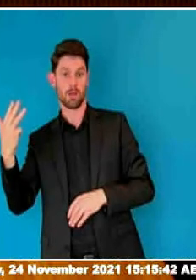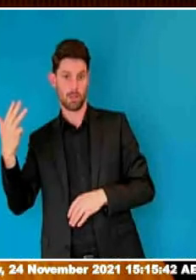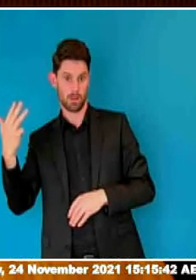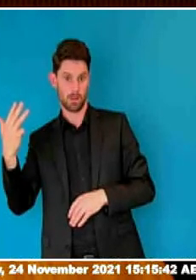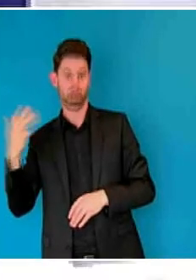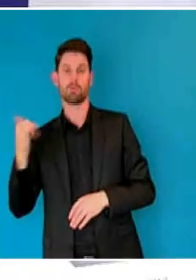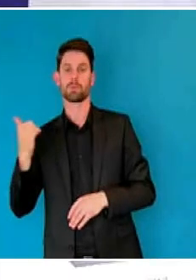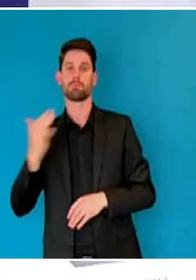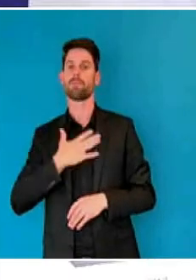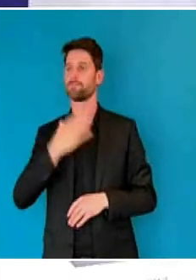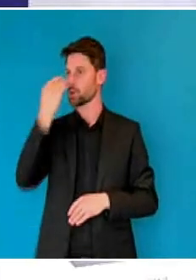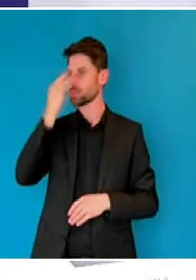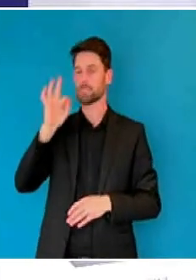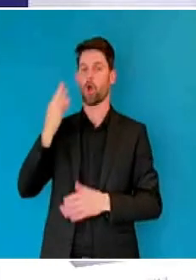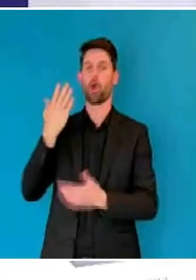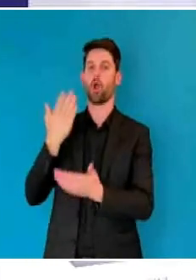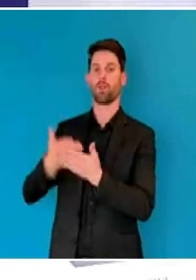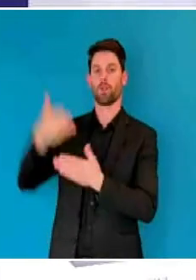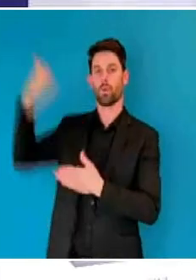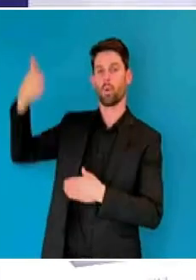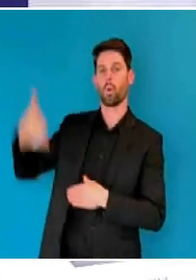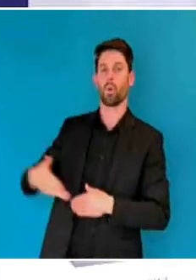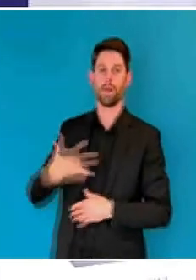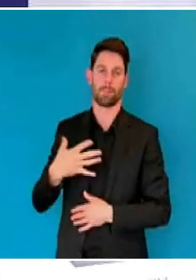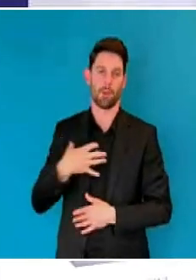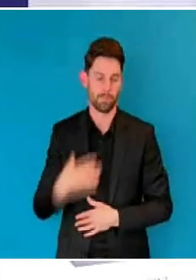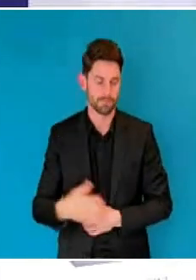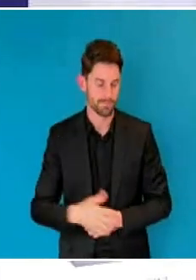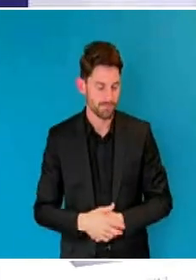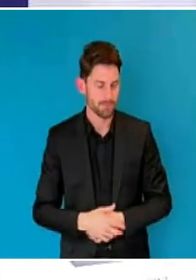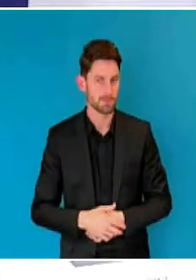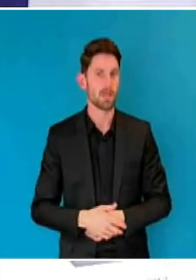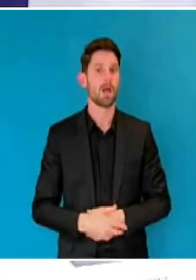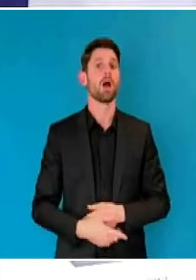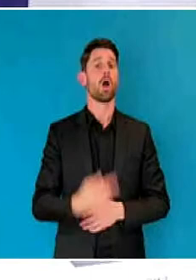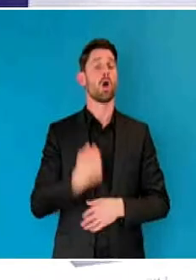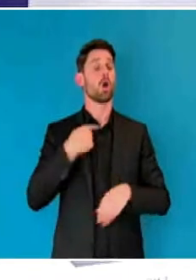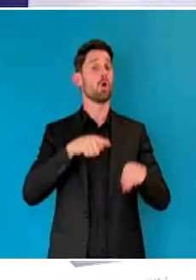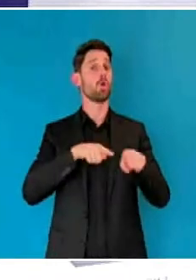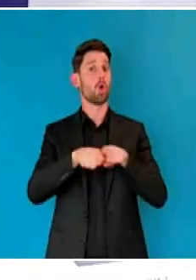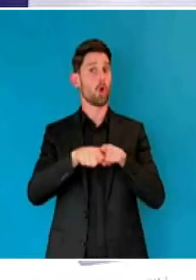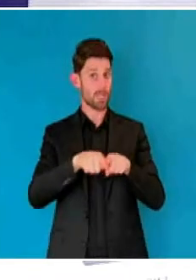However, one of the things that I learnt was that getting injured workers or workers who